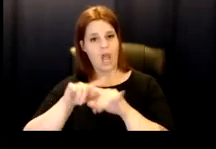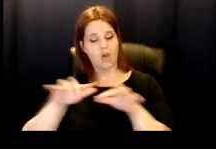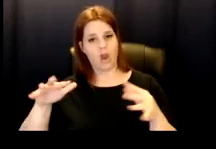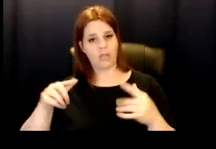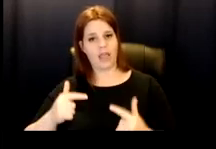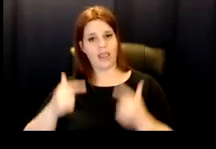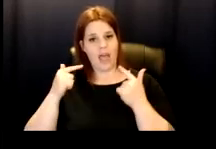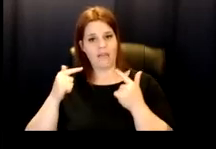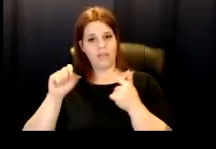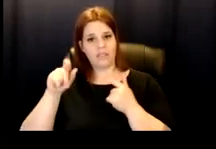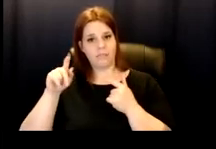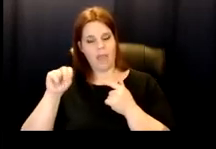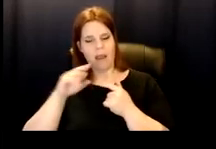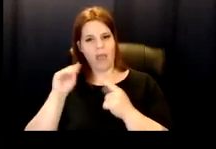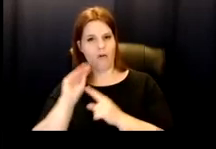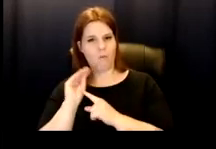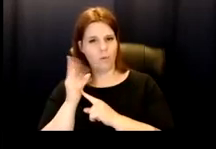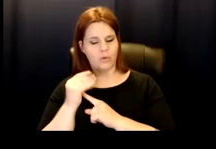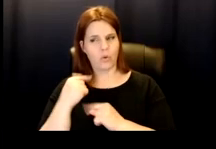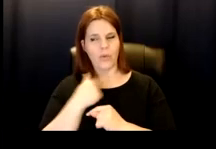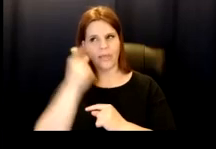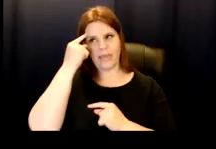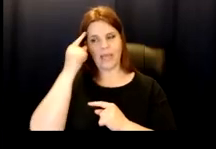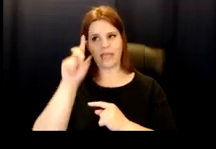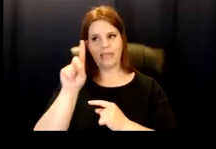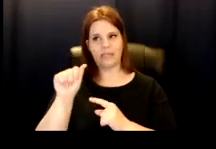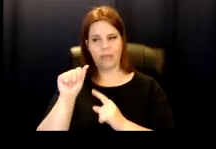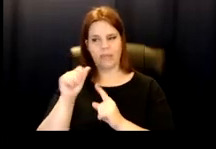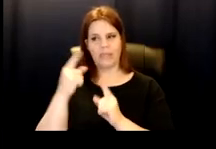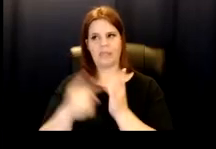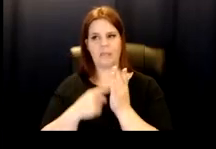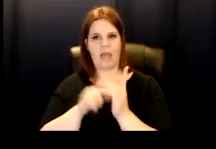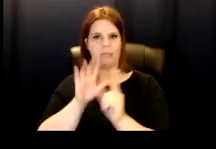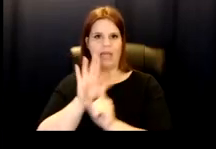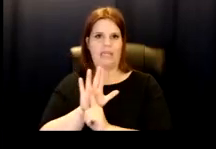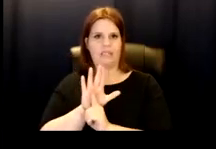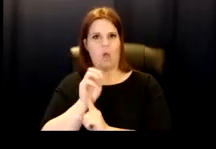know, we think about disability sometimes as its own element and its own diversity and